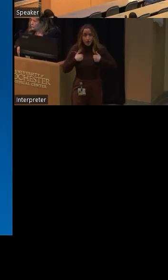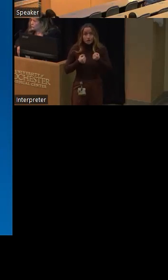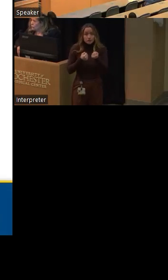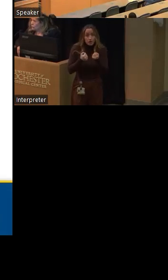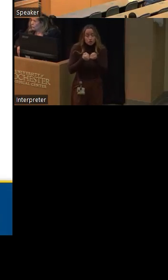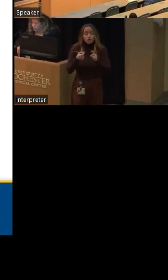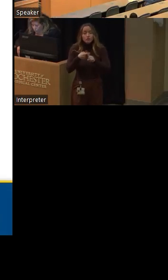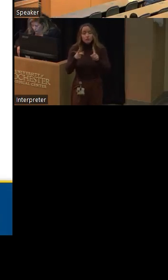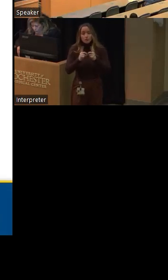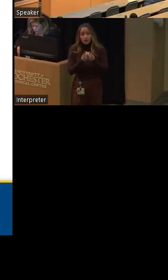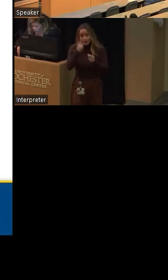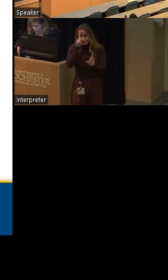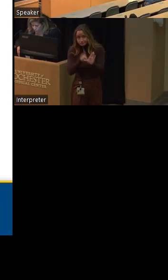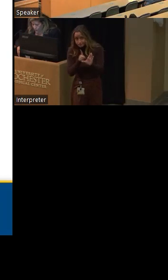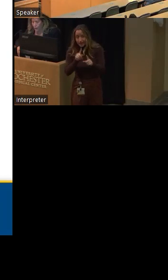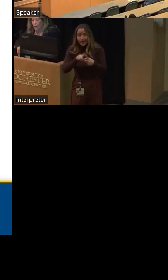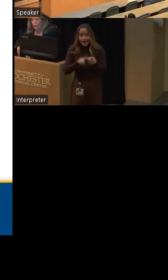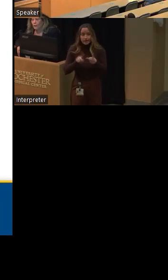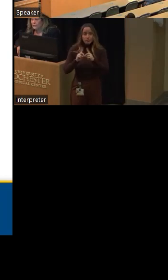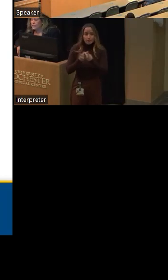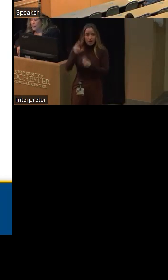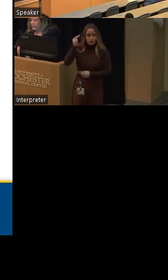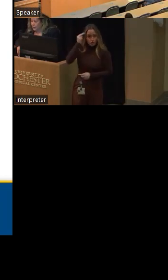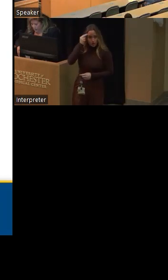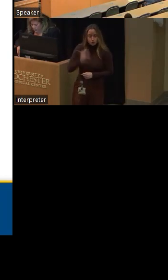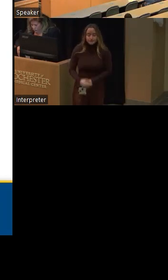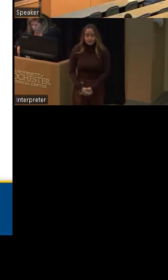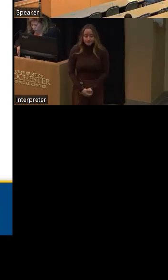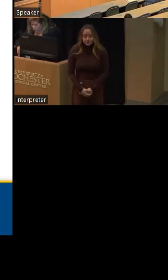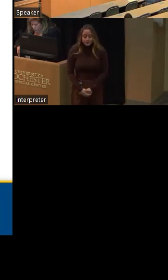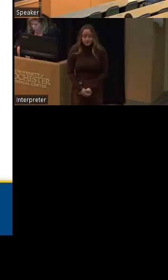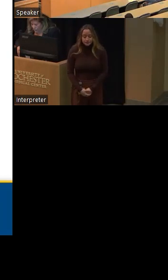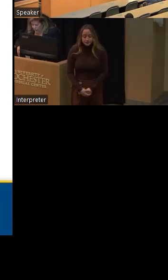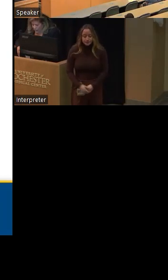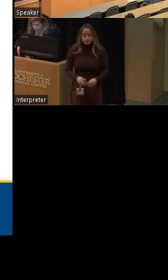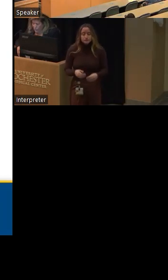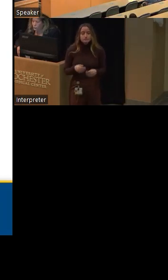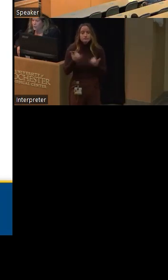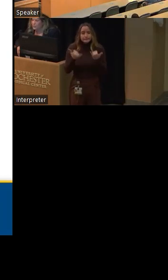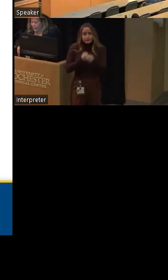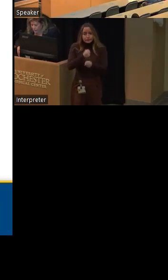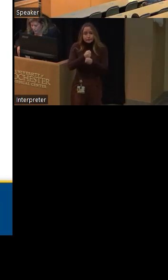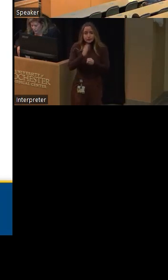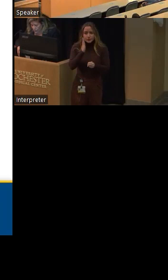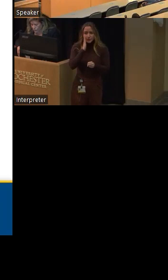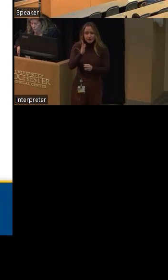and the Department of Neurology. We have decided that this year we would dedicate this week's events